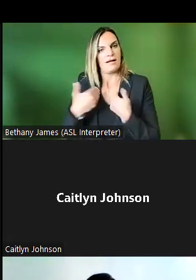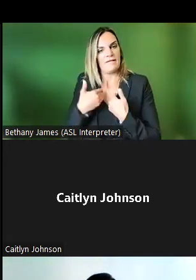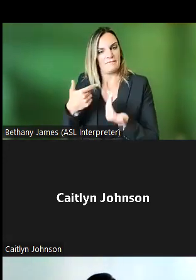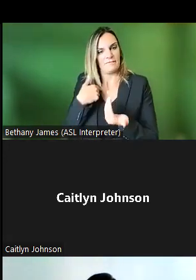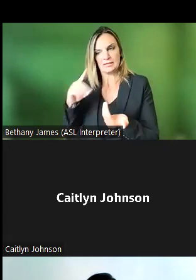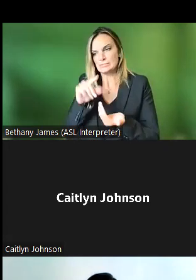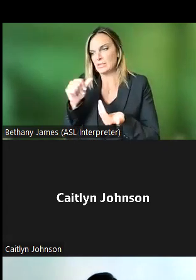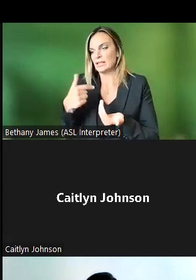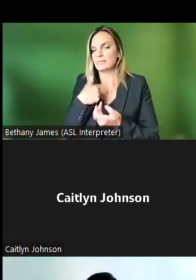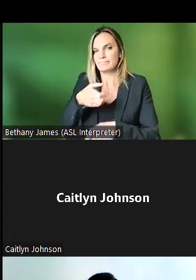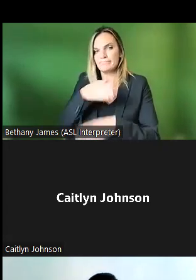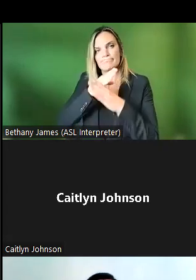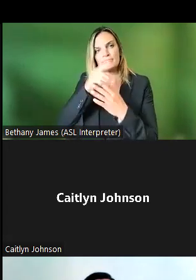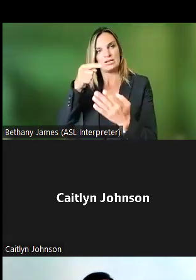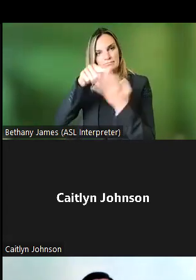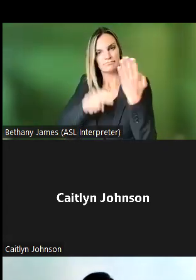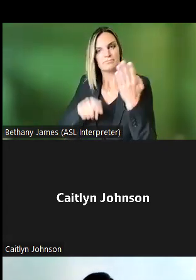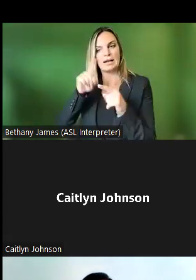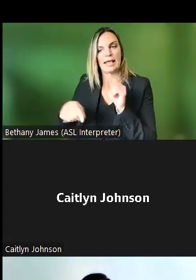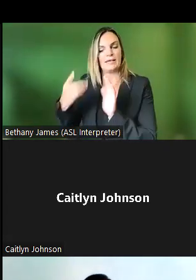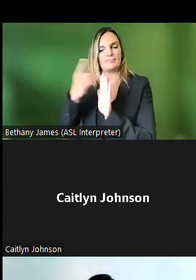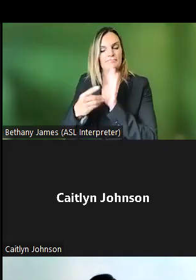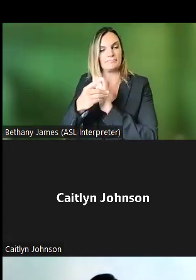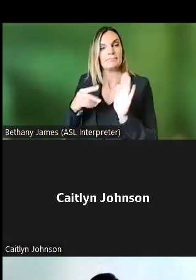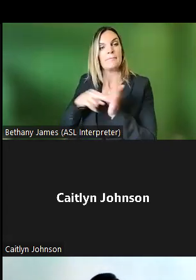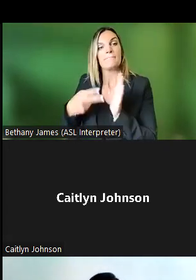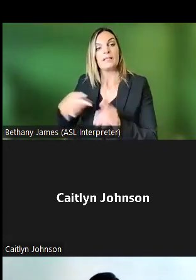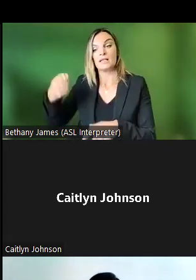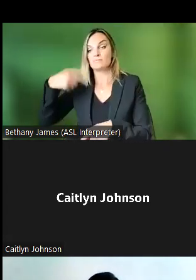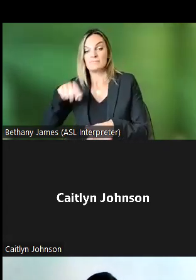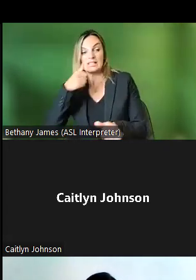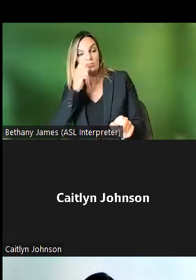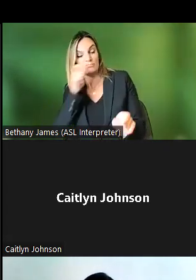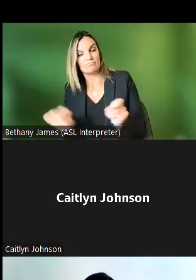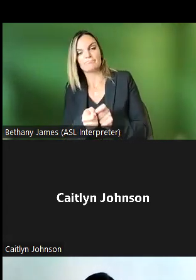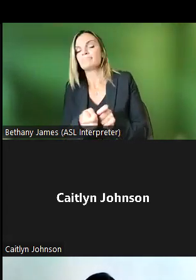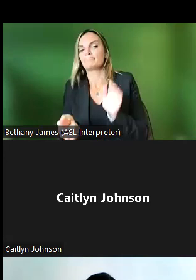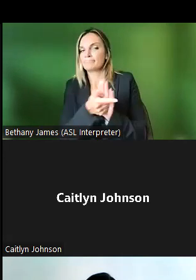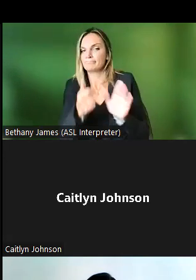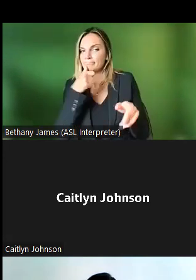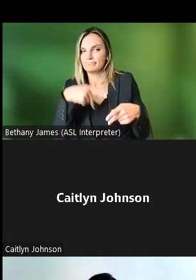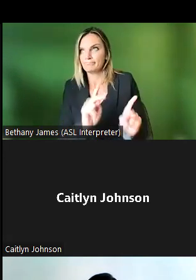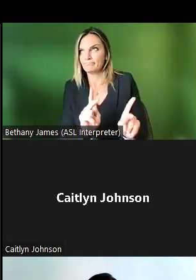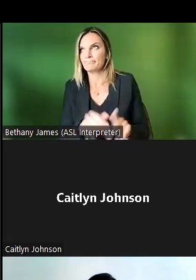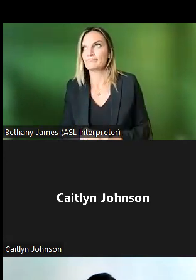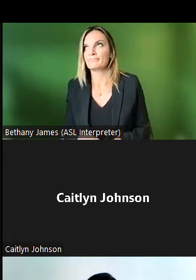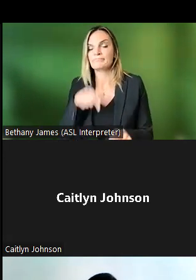Section 501, there's many portions to this law. Section 501 prohibits discrimination from federal entities in employment.